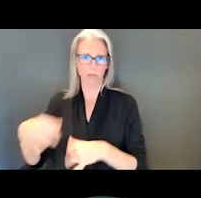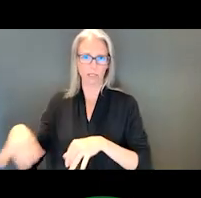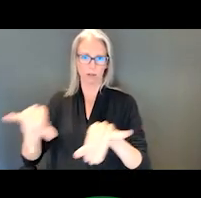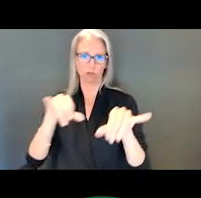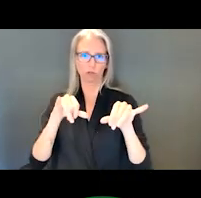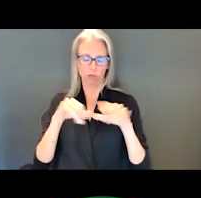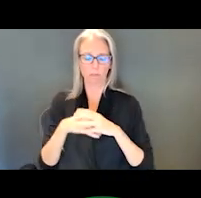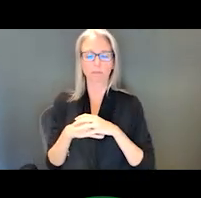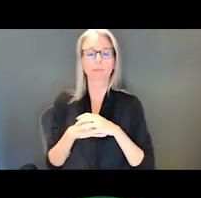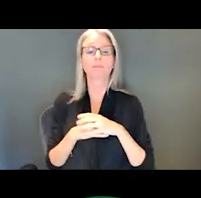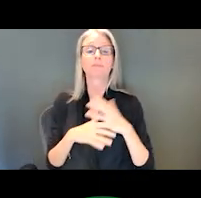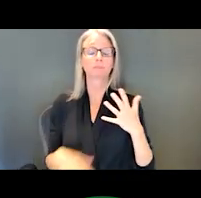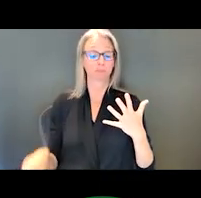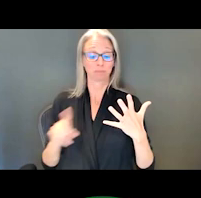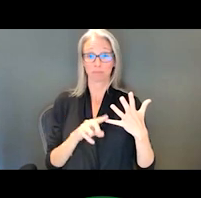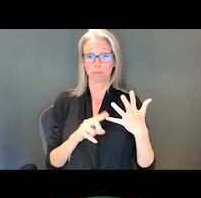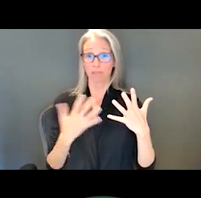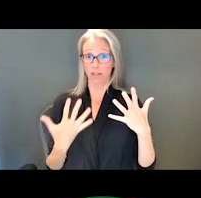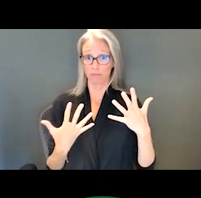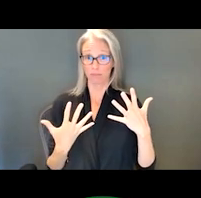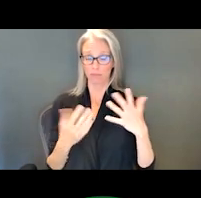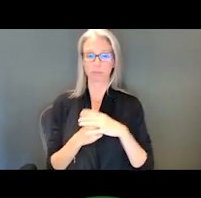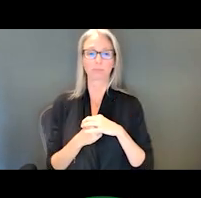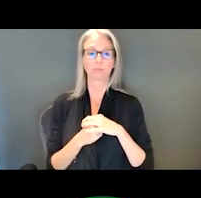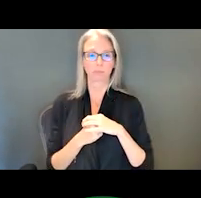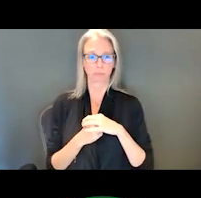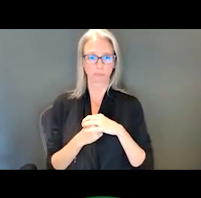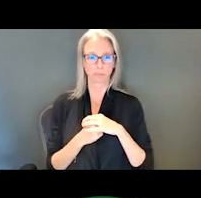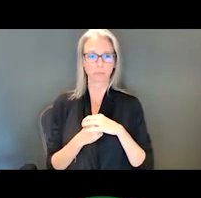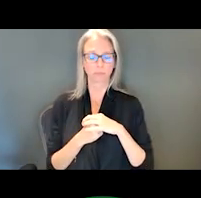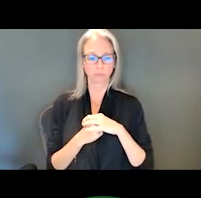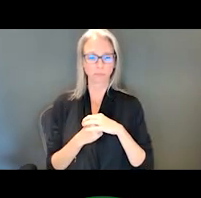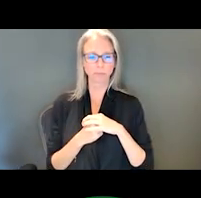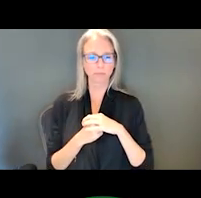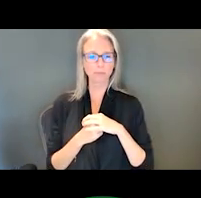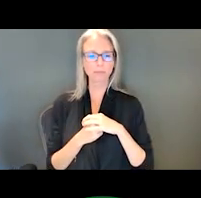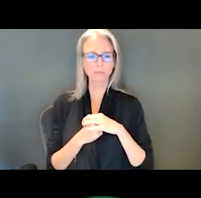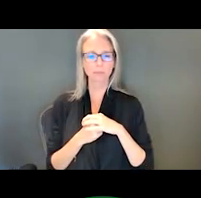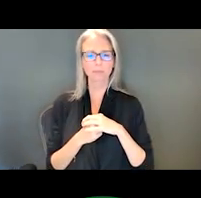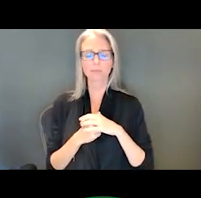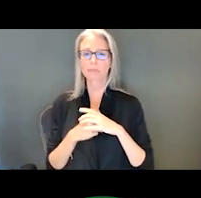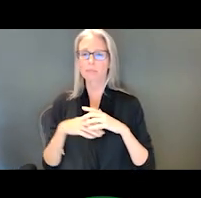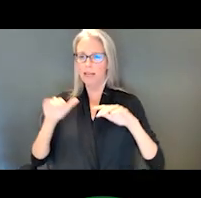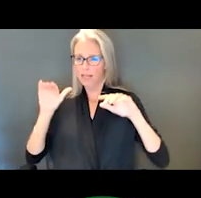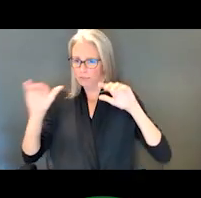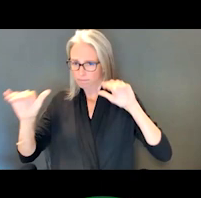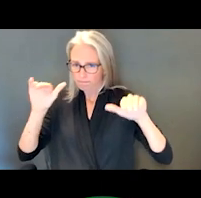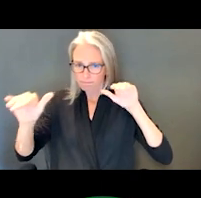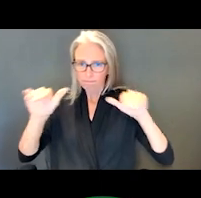broadly. We want to ensure that park experiences include not only people with the types of